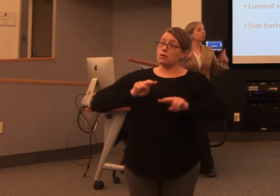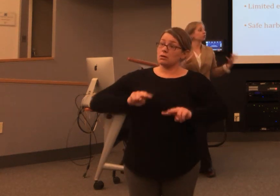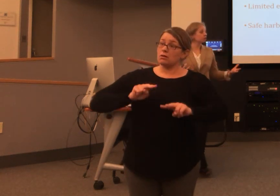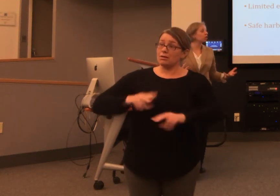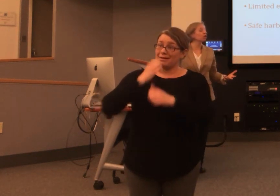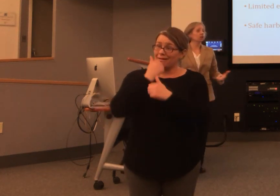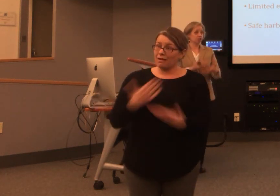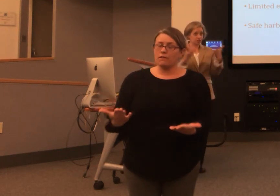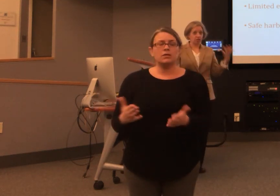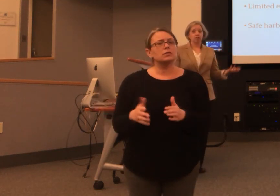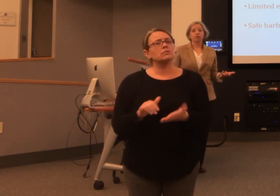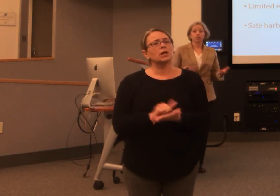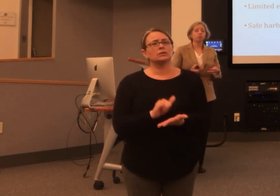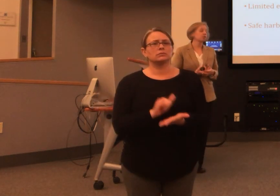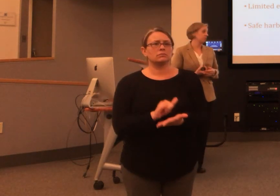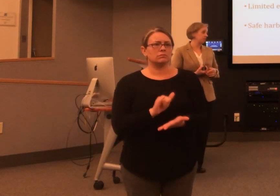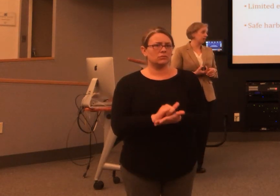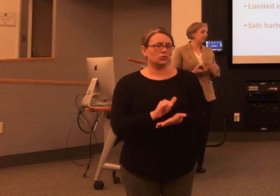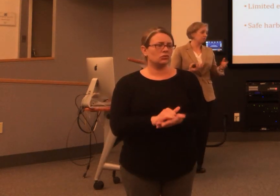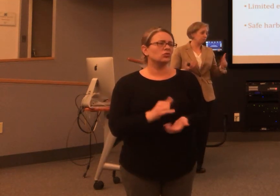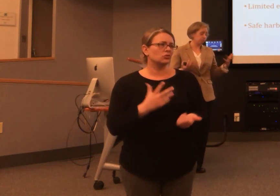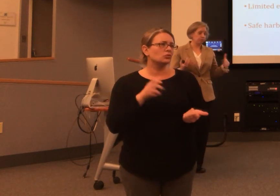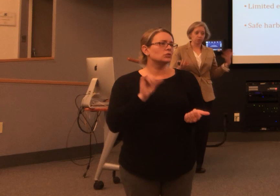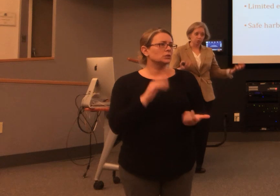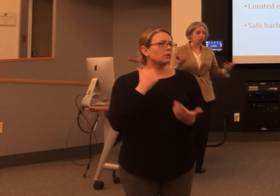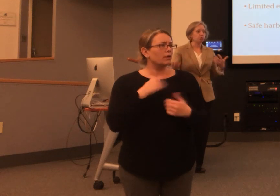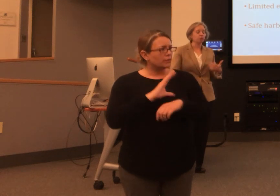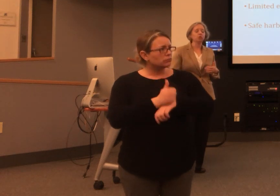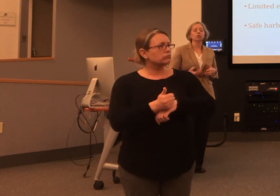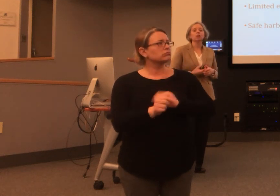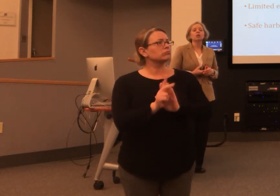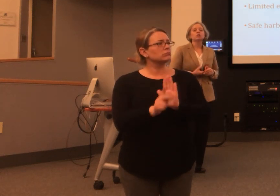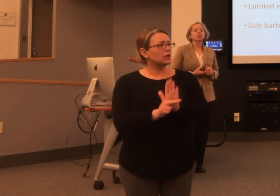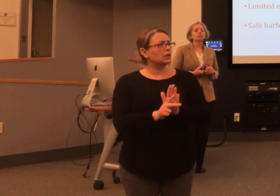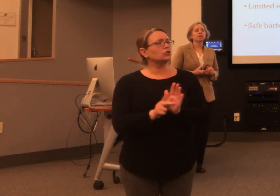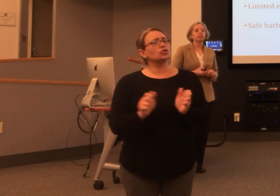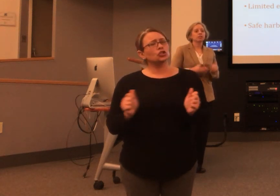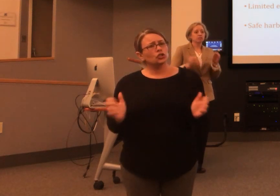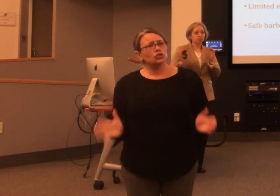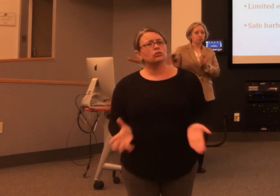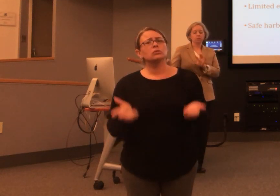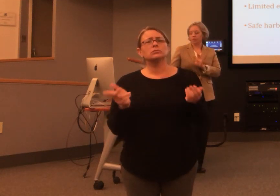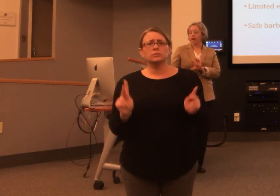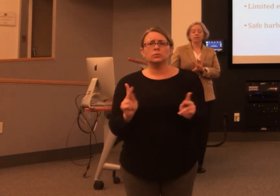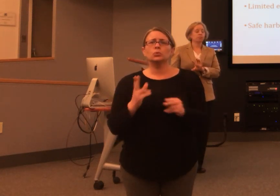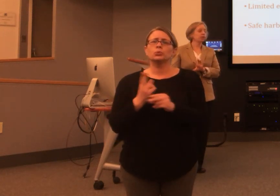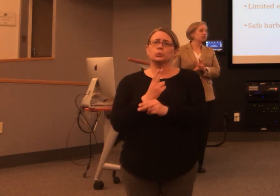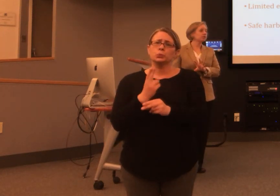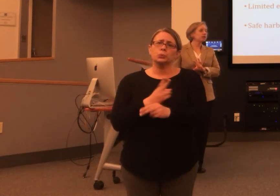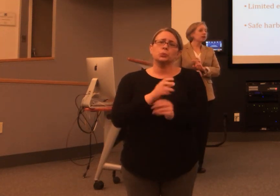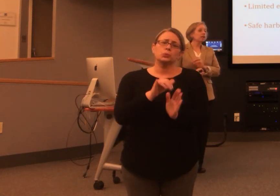they wanted to encourage the use of YouTube, of Google. So they said to the ISPs,